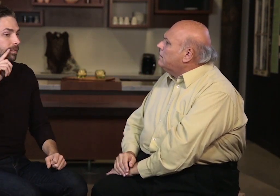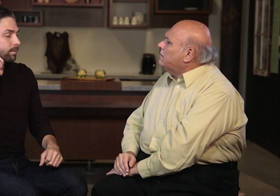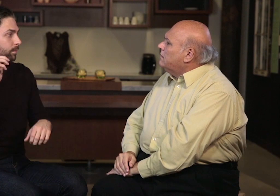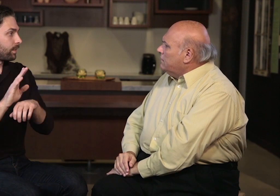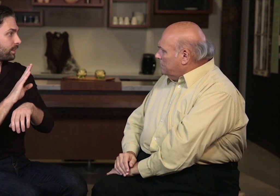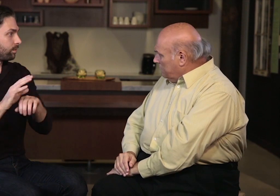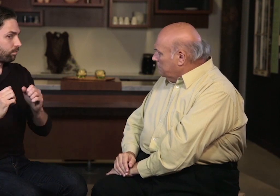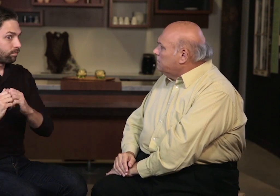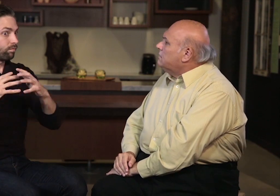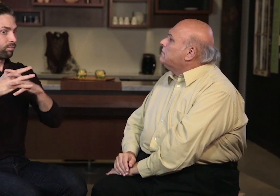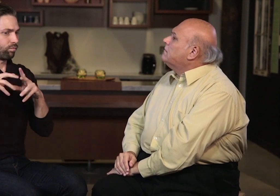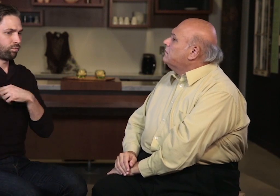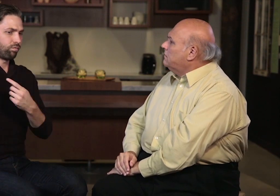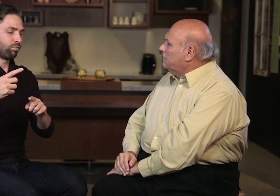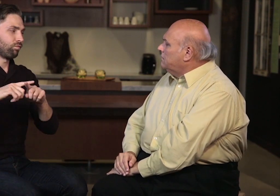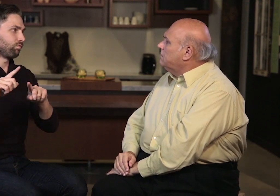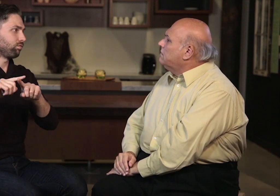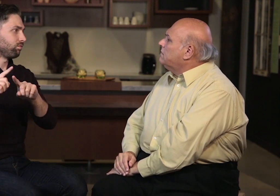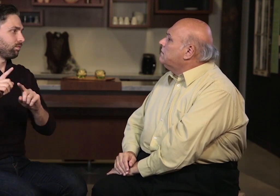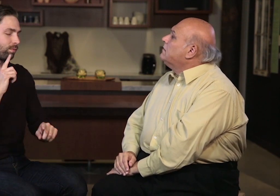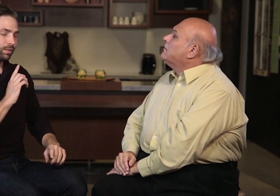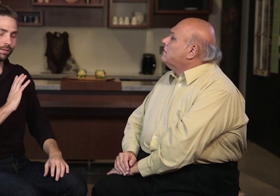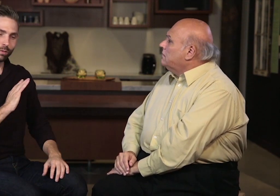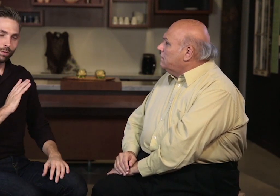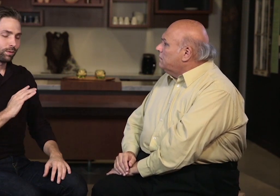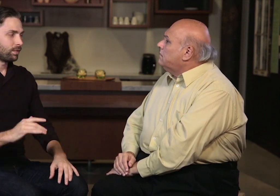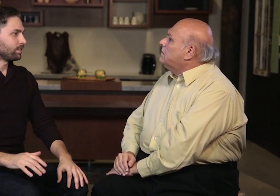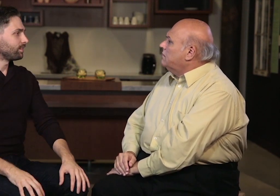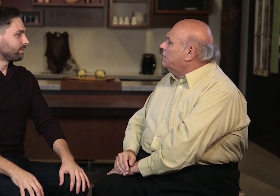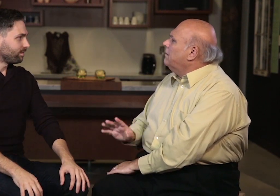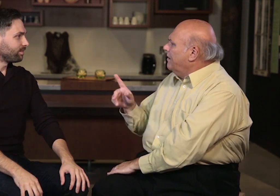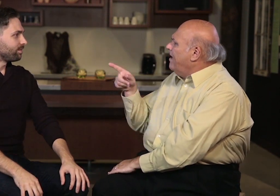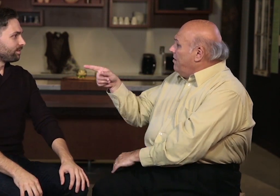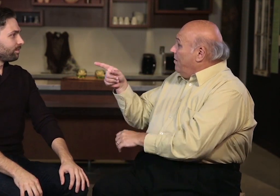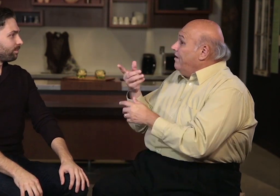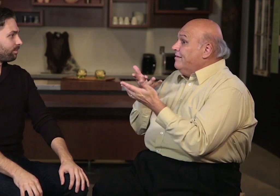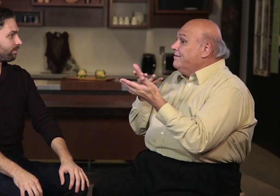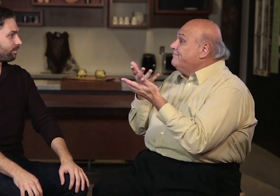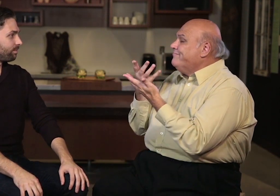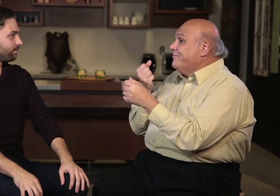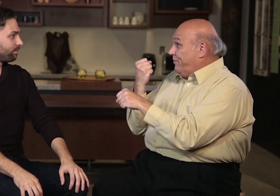worked with several Deaf clients to launch their businesses. How do you communicate with